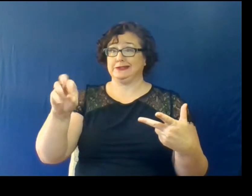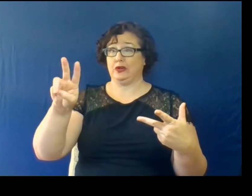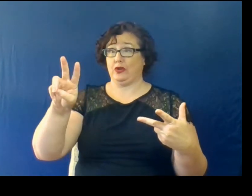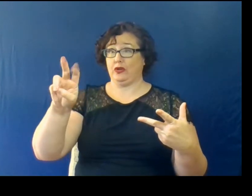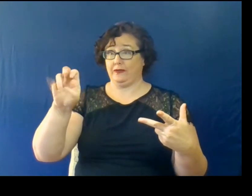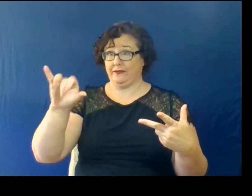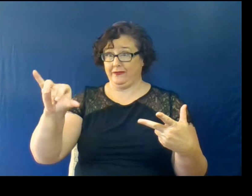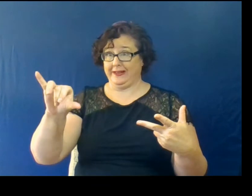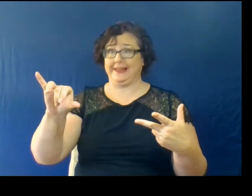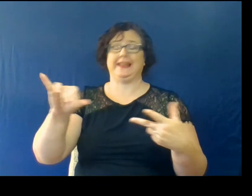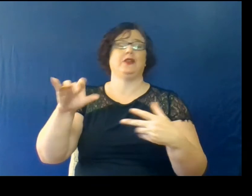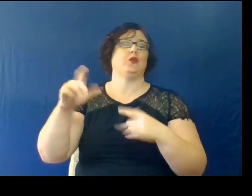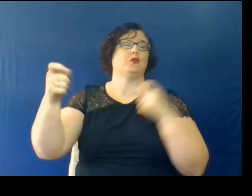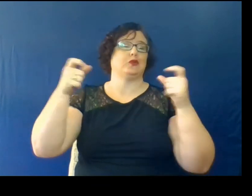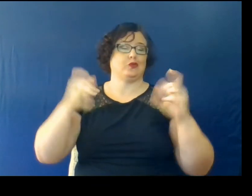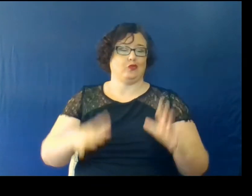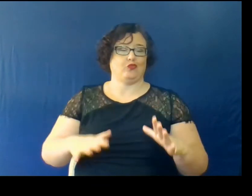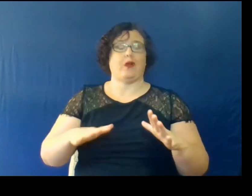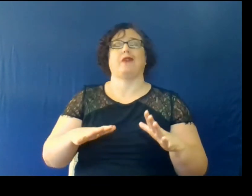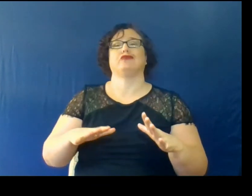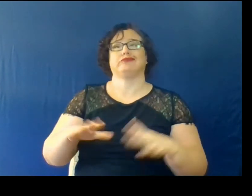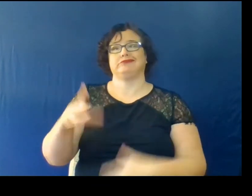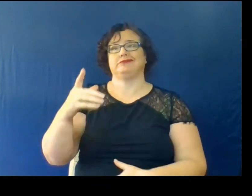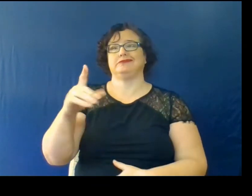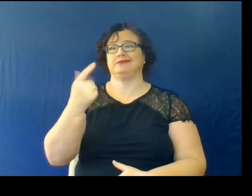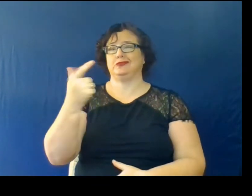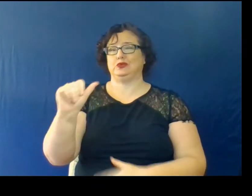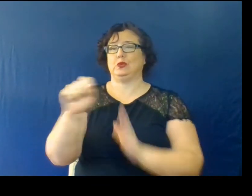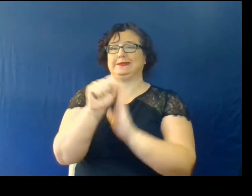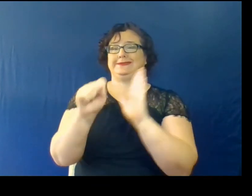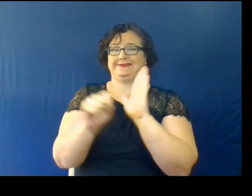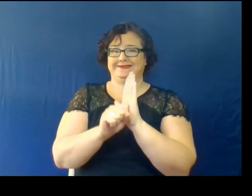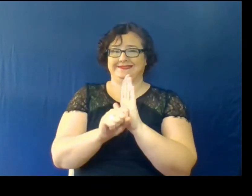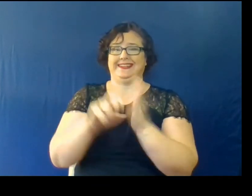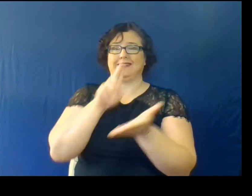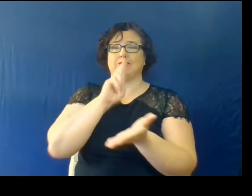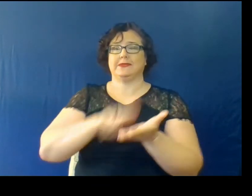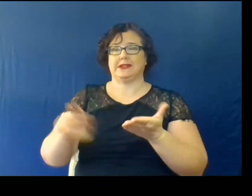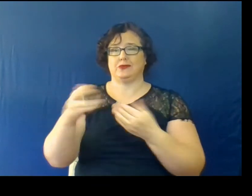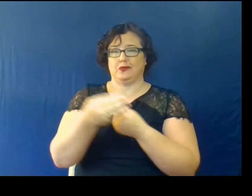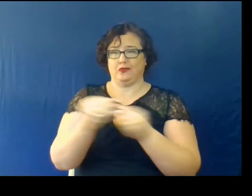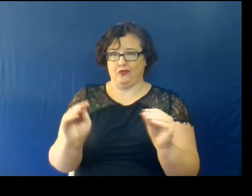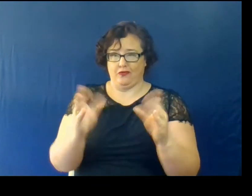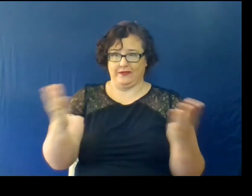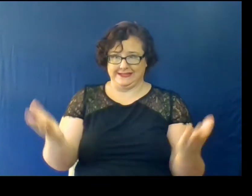here. So thank you so much. This event is going to be moderated by two of my favorite people: